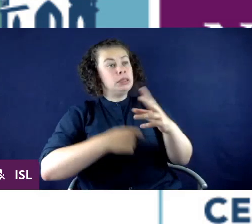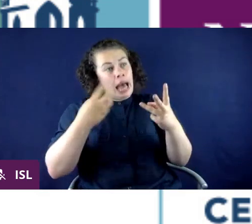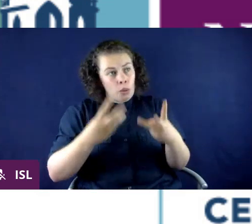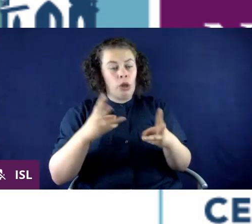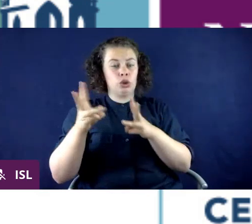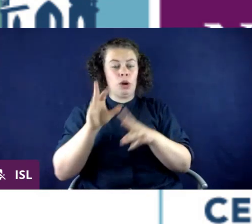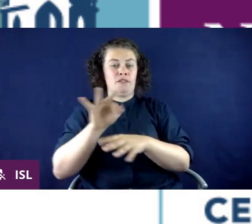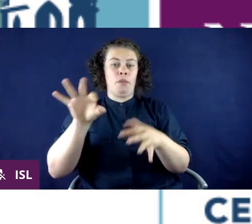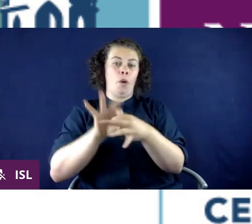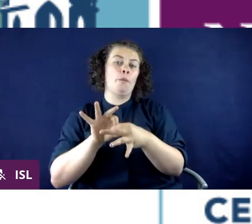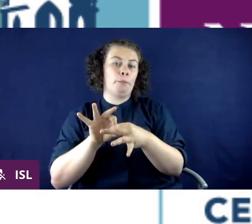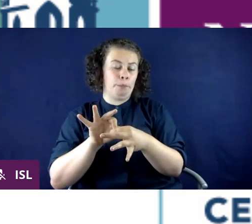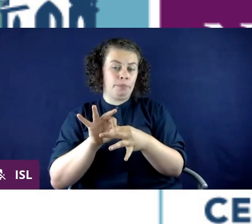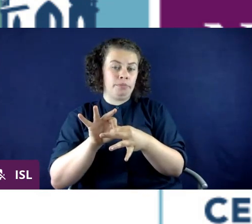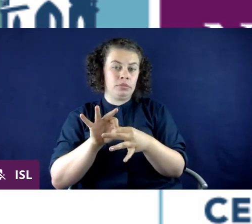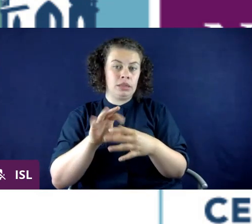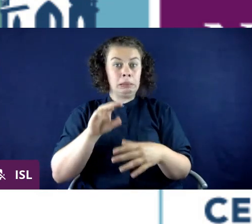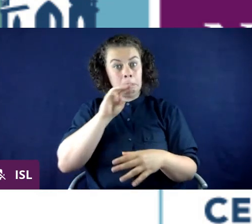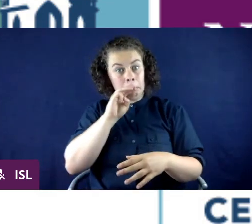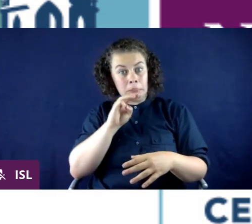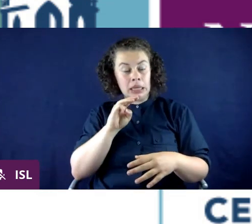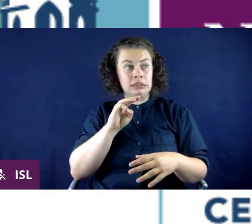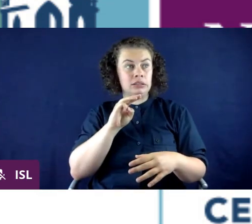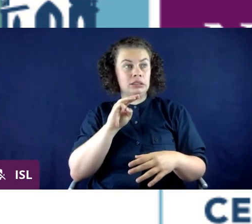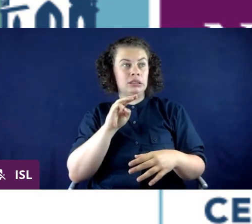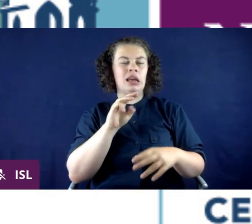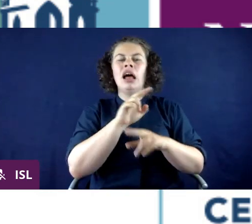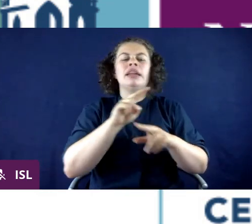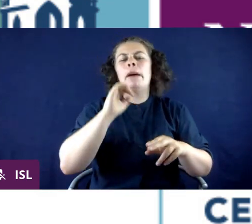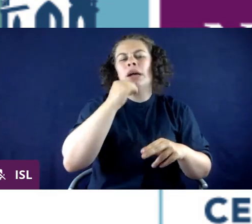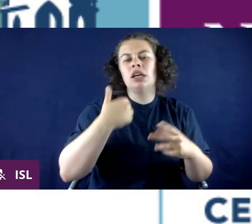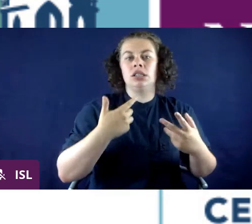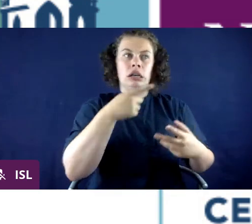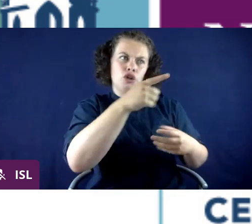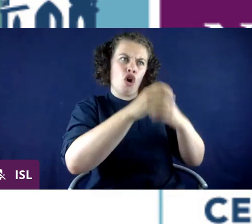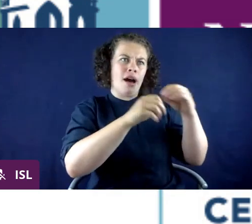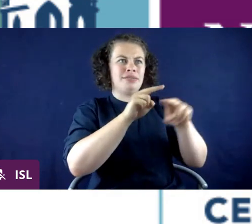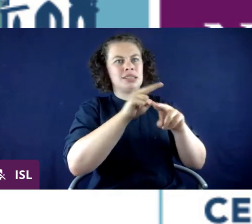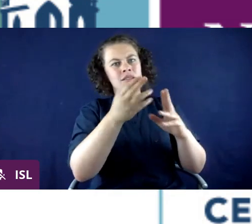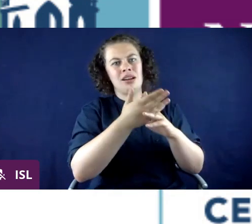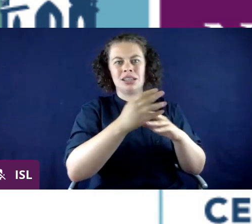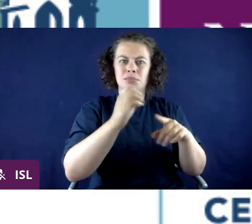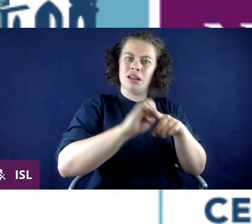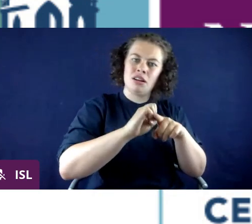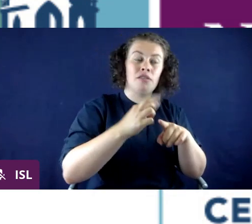accessible space. That is not a rationale for making workplaces